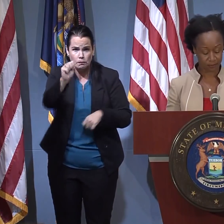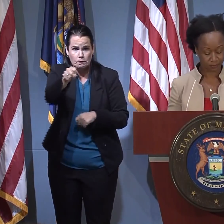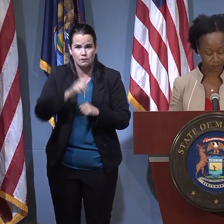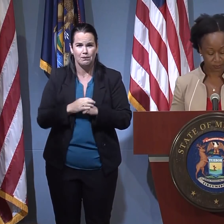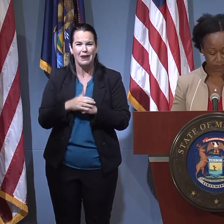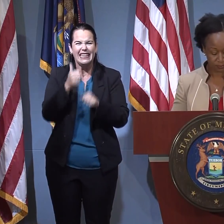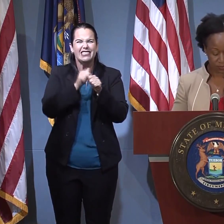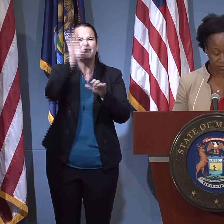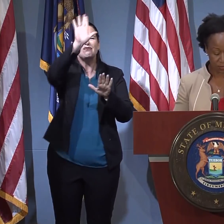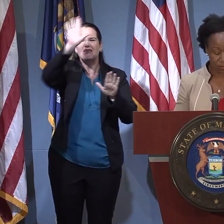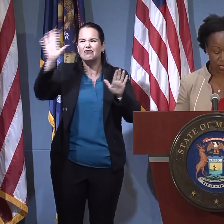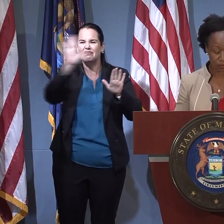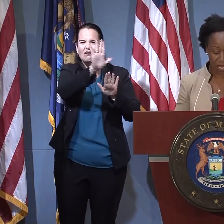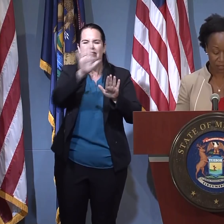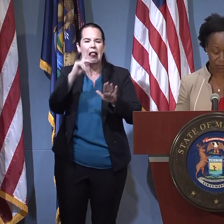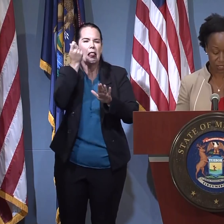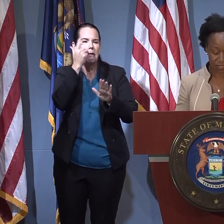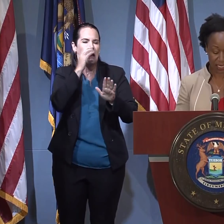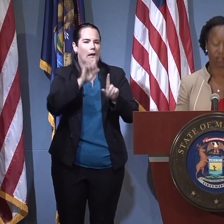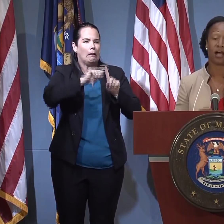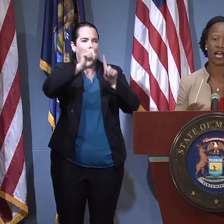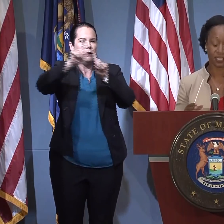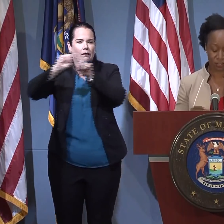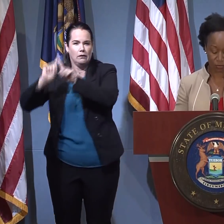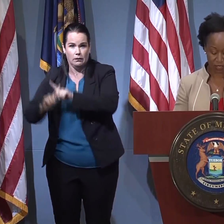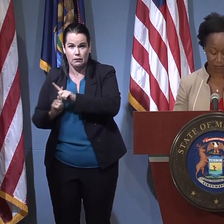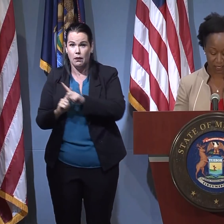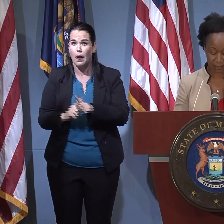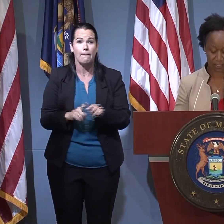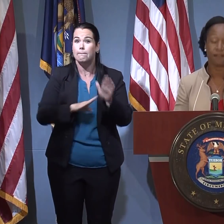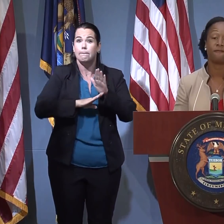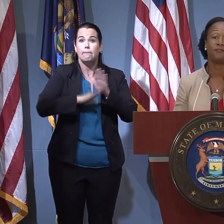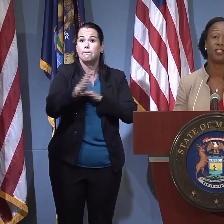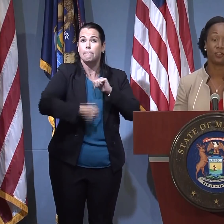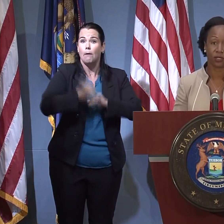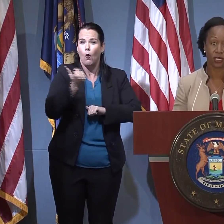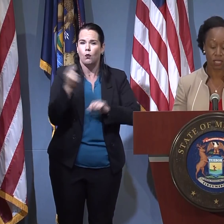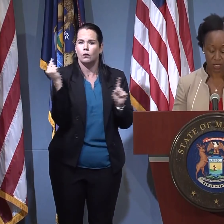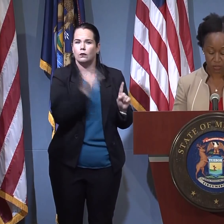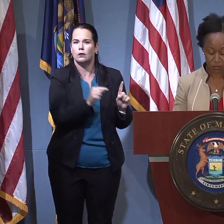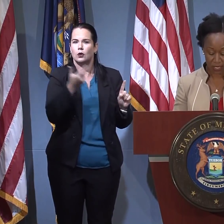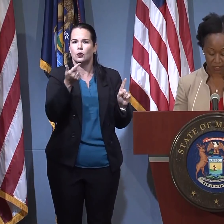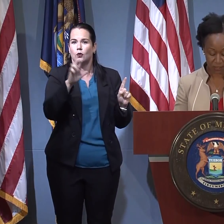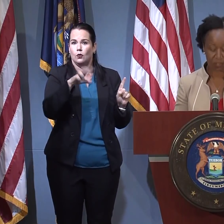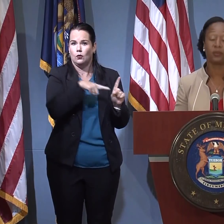WHICH GAIN IS VERY CONCERNING. BUT EACH REGION LOOKS DIFFERENT. WILL TALK ABOUT THAT.